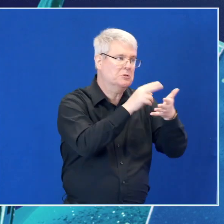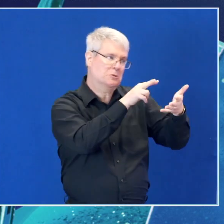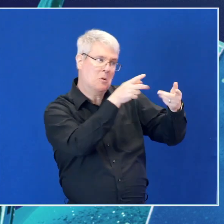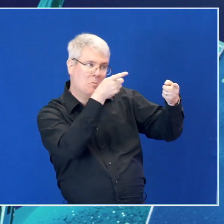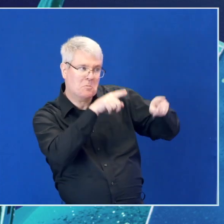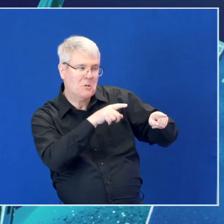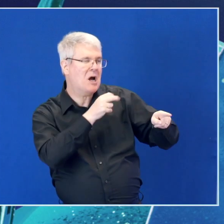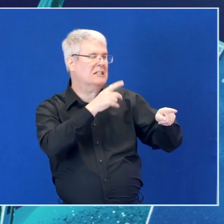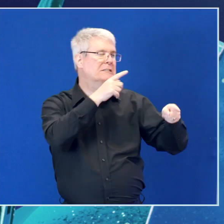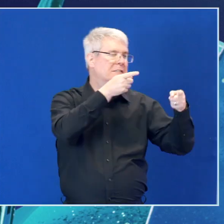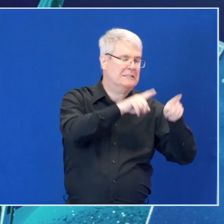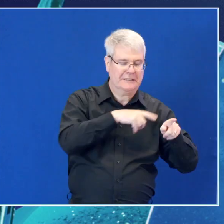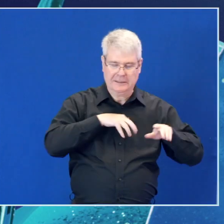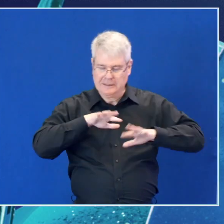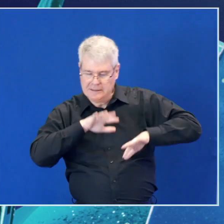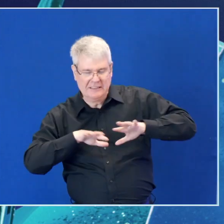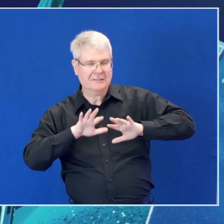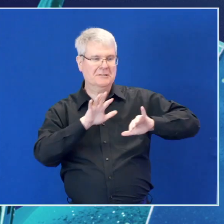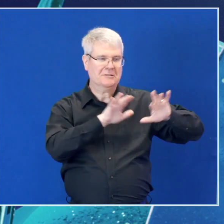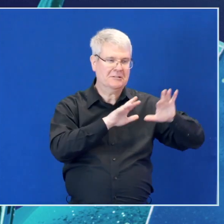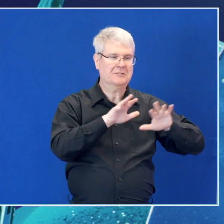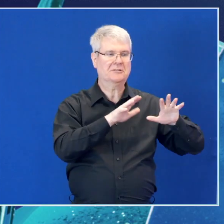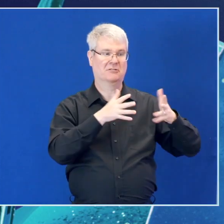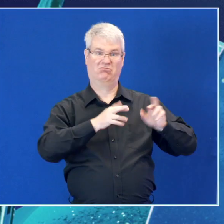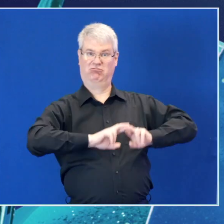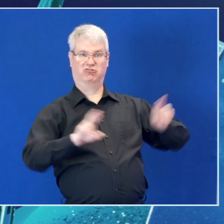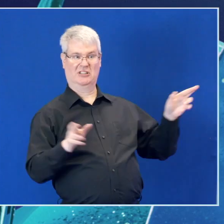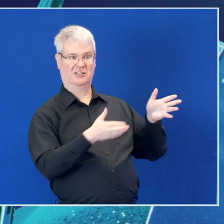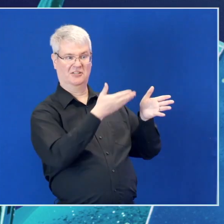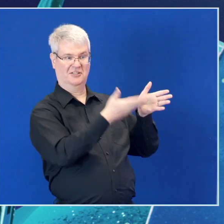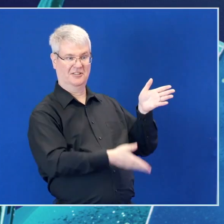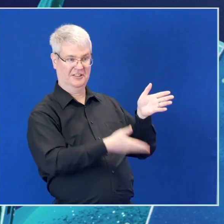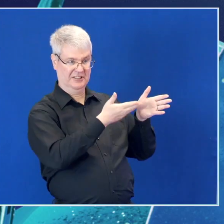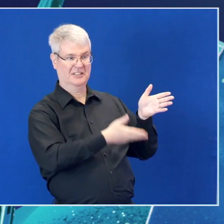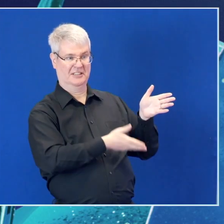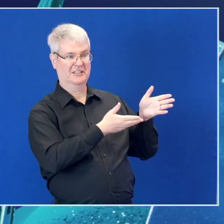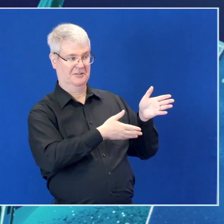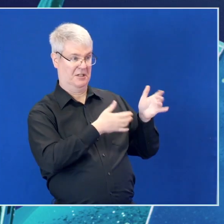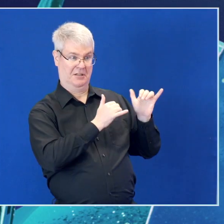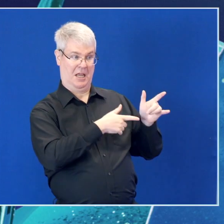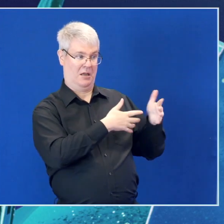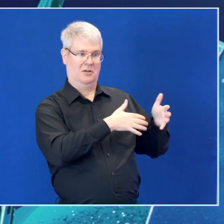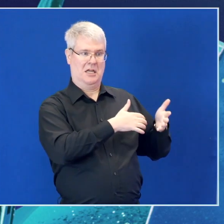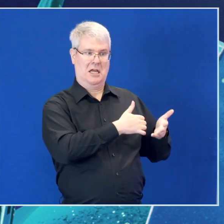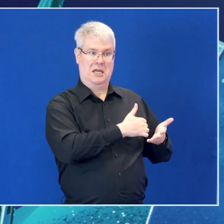out what's available or what may help me succeed at work.